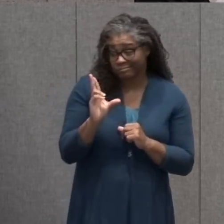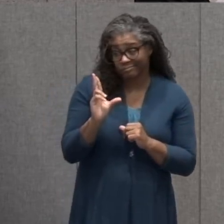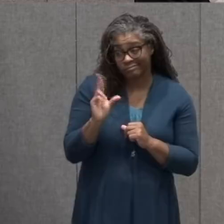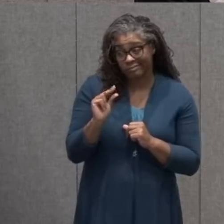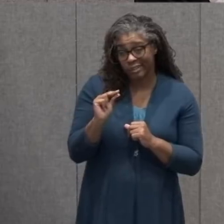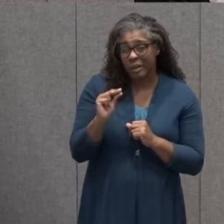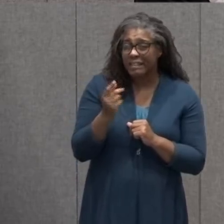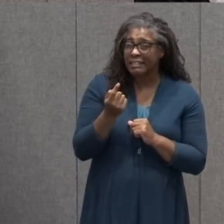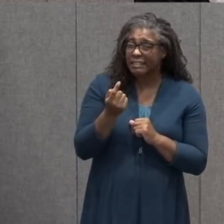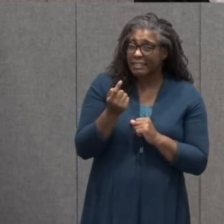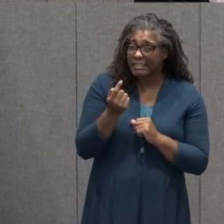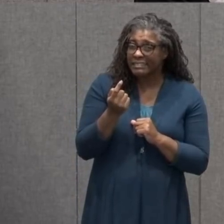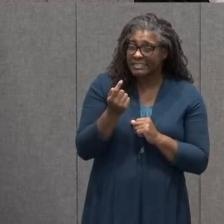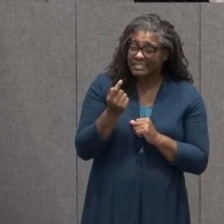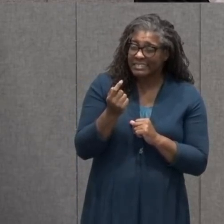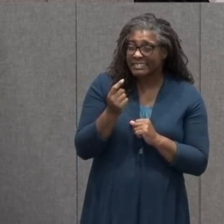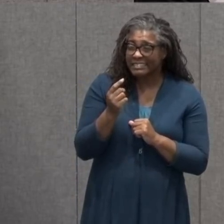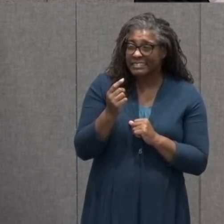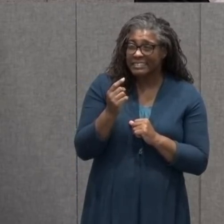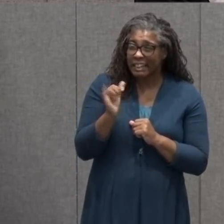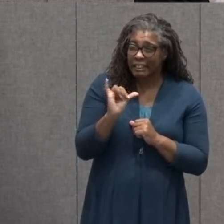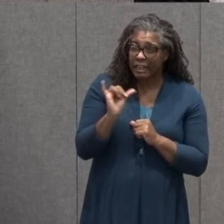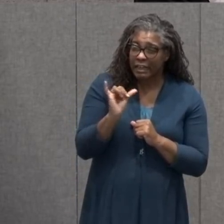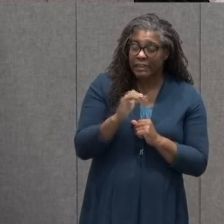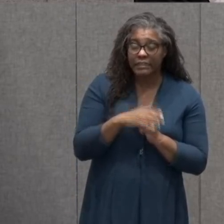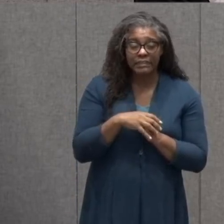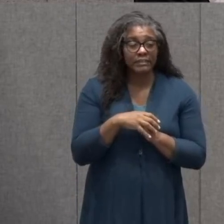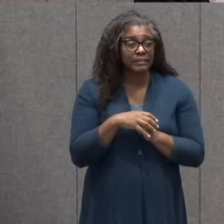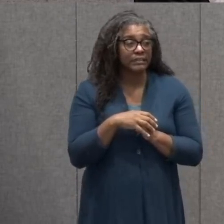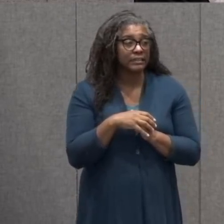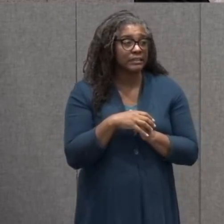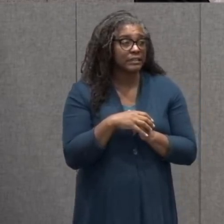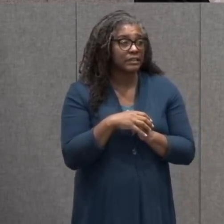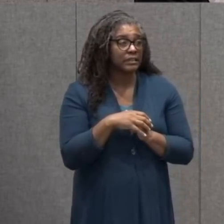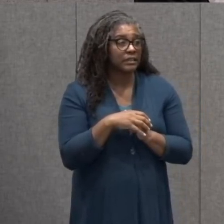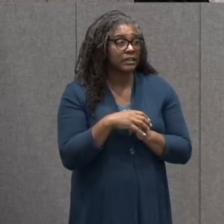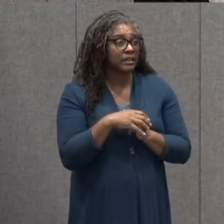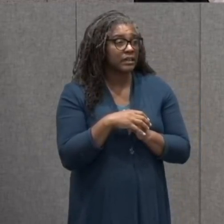One, two, three, oh, oh so it is something we measure with.